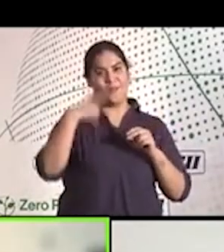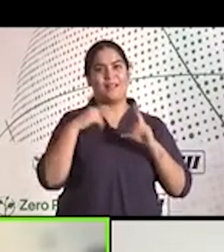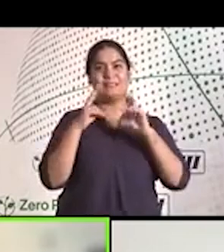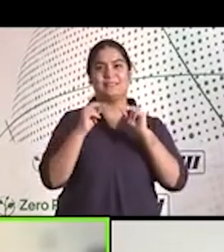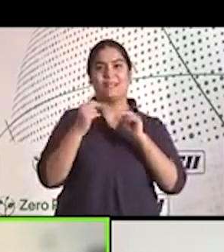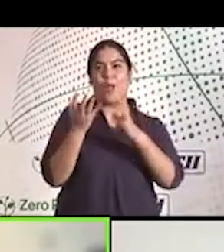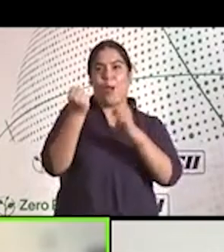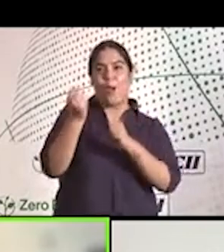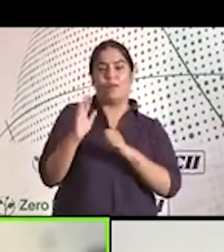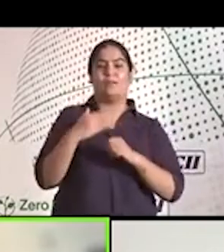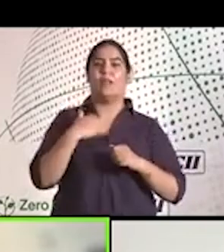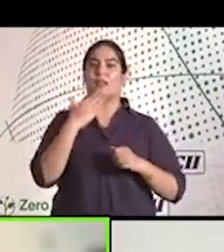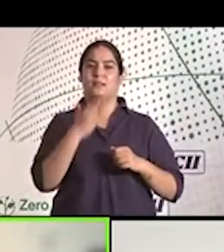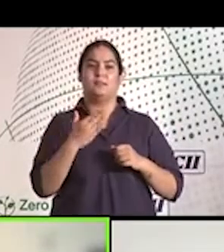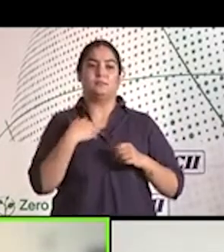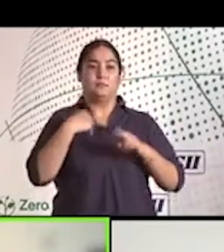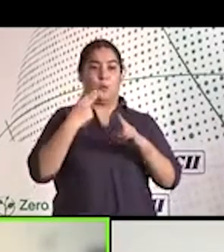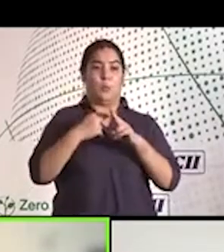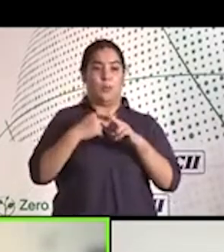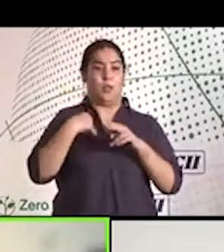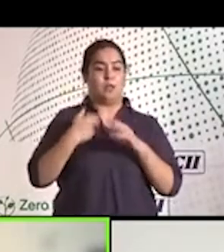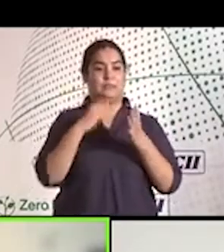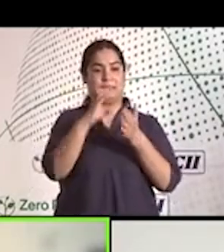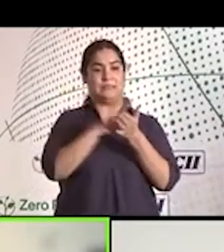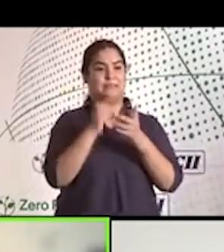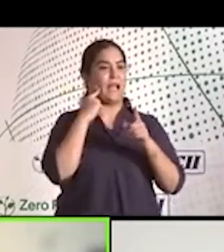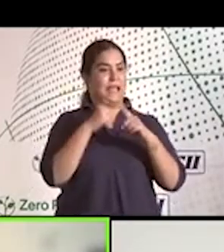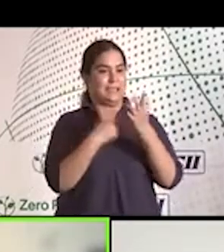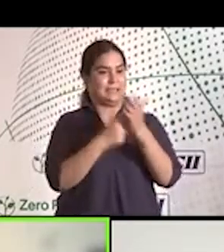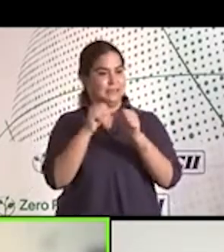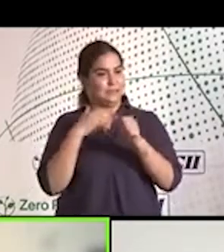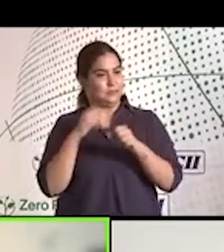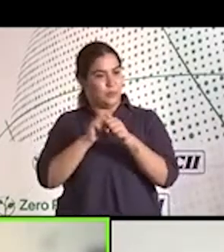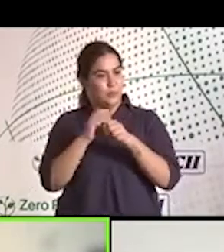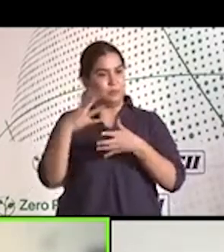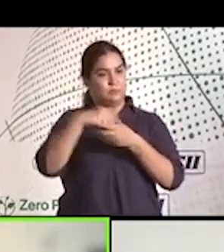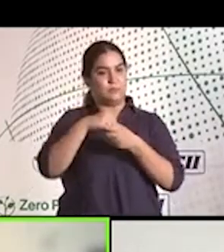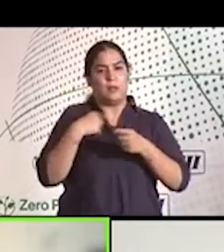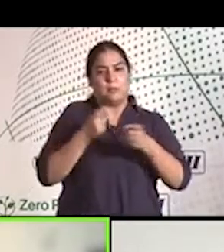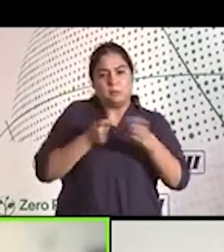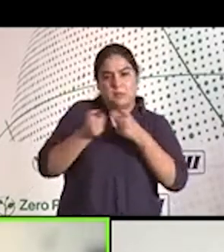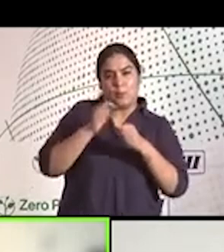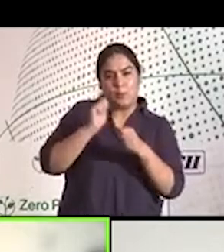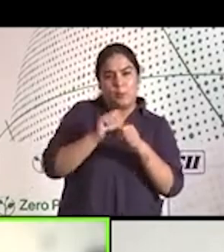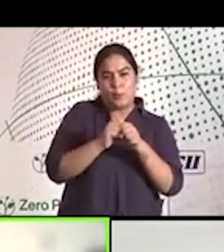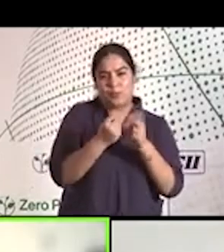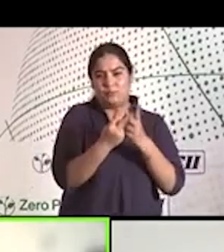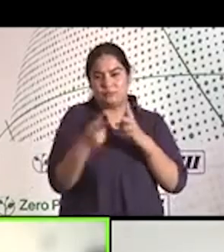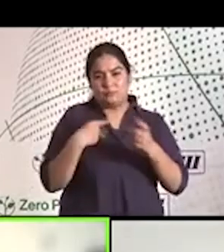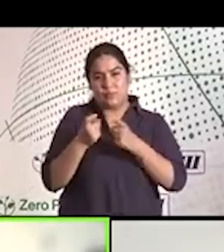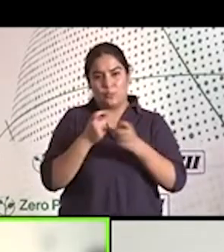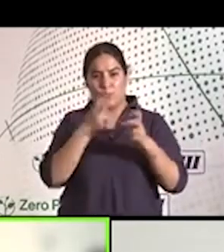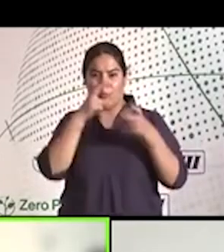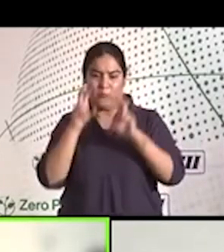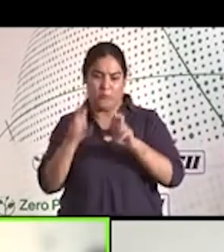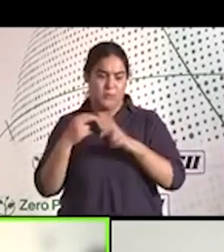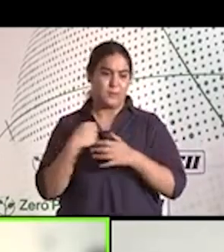I work for Bangladesh Business and Disability Network as head of operations. I look after the role of organizations,